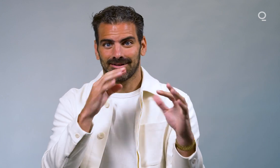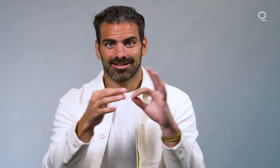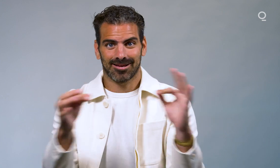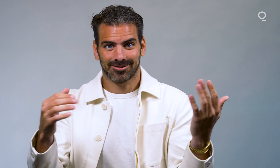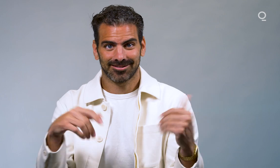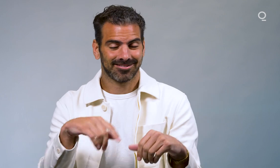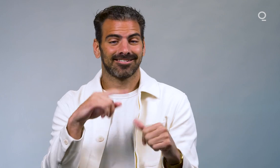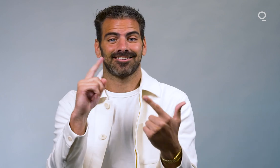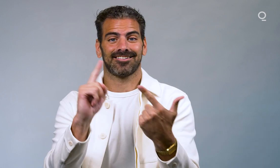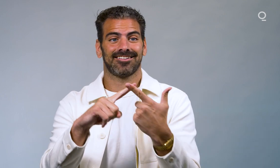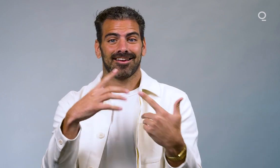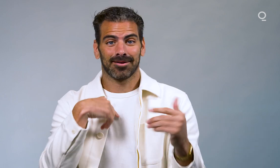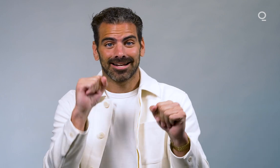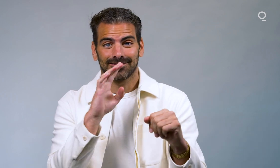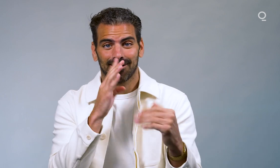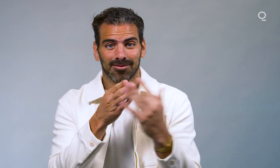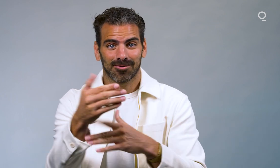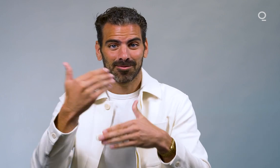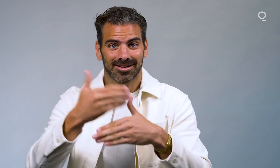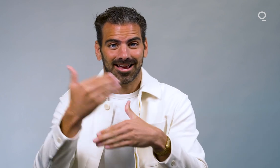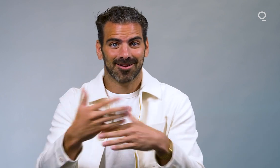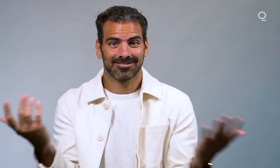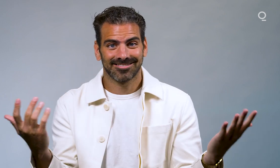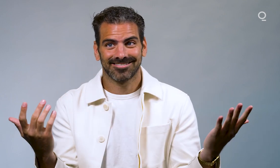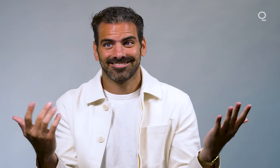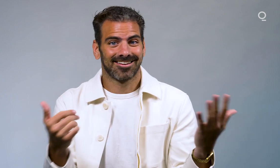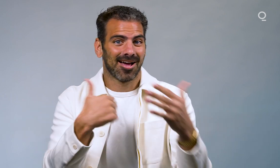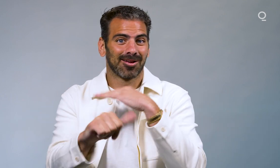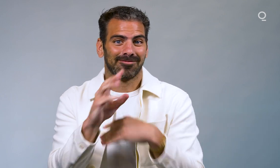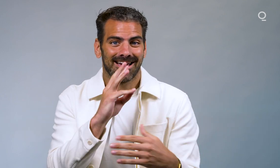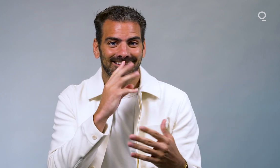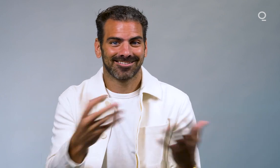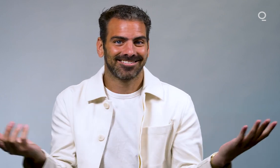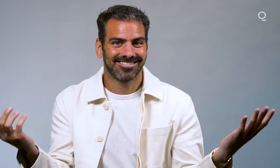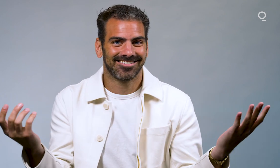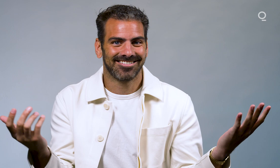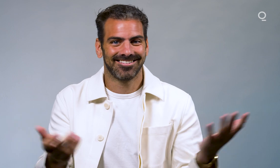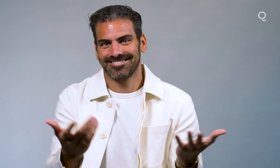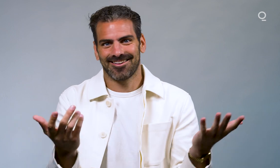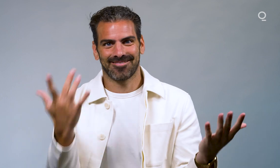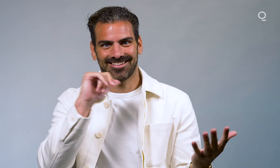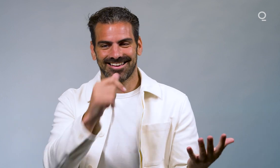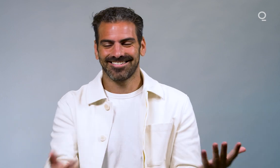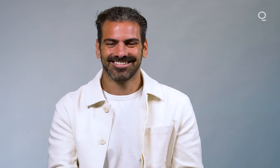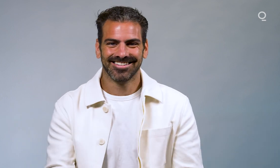In sign language we can speak and communicate faster than in English. We can also talk through windows and underwater, how cool is that?